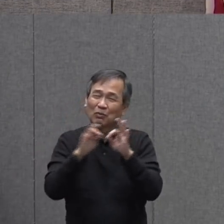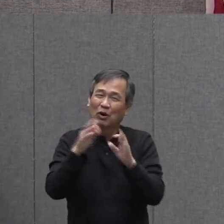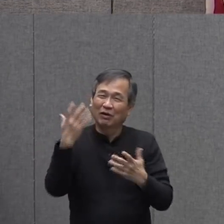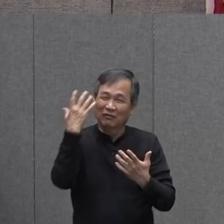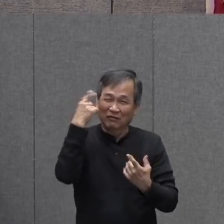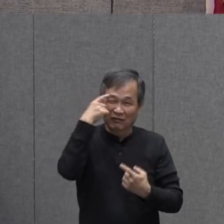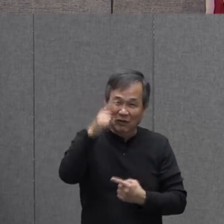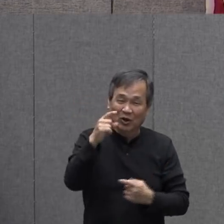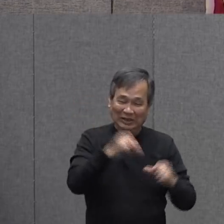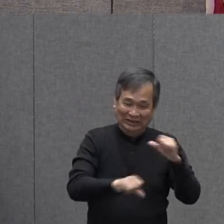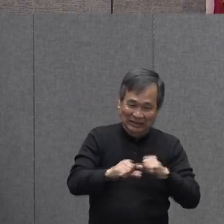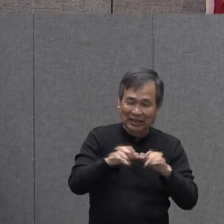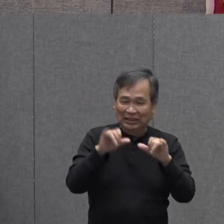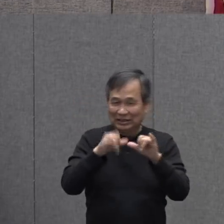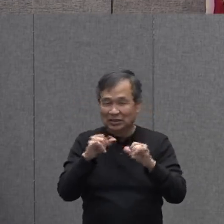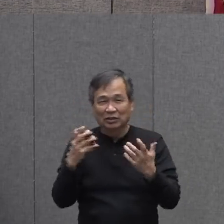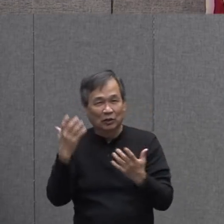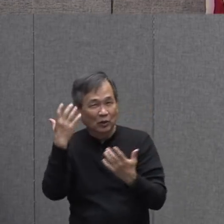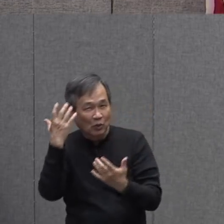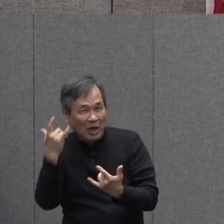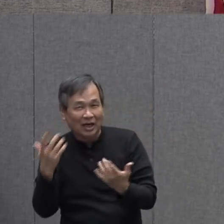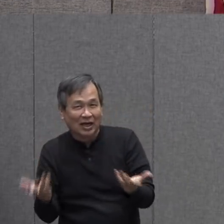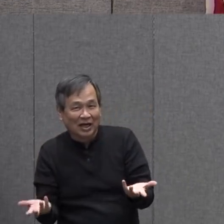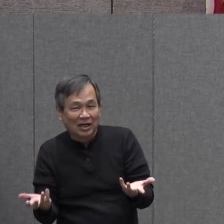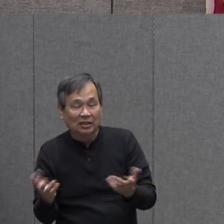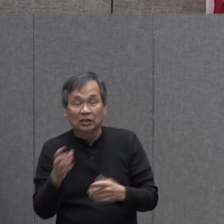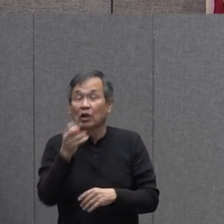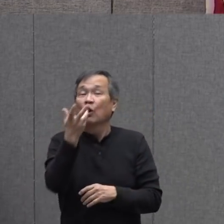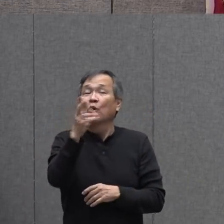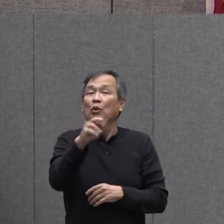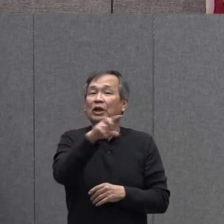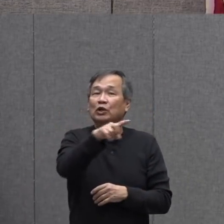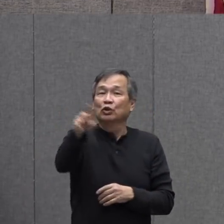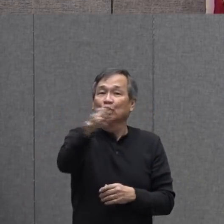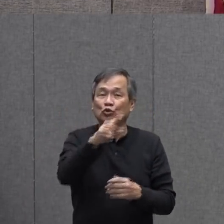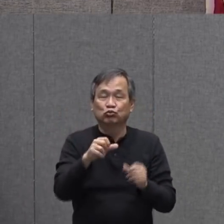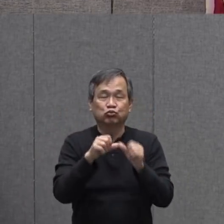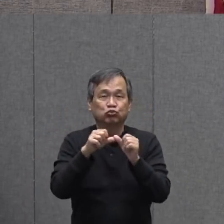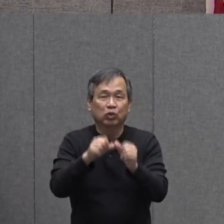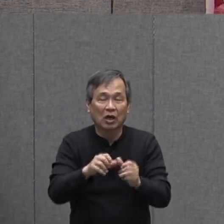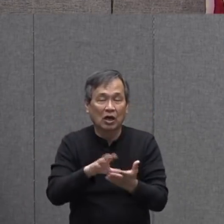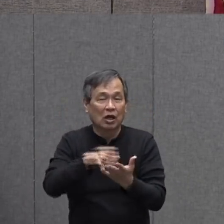Well, it's important as we learn more and more about science, that we can take apart matter,